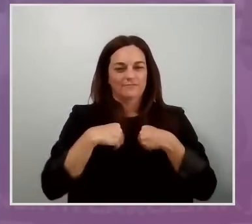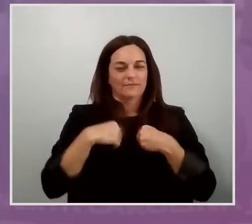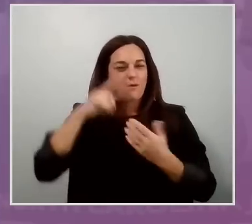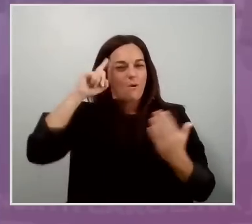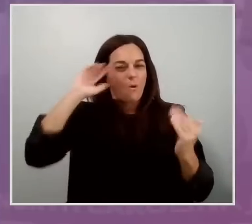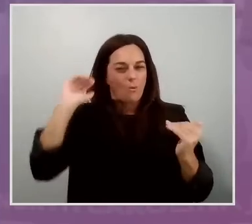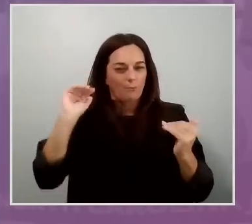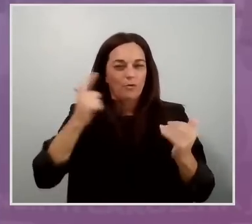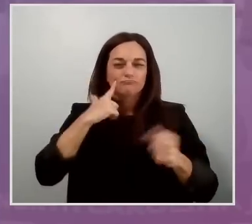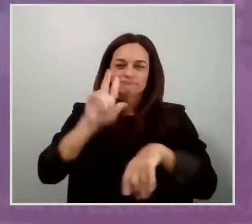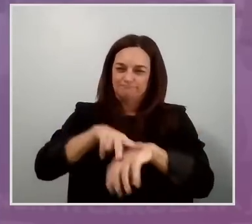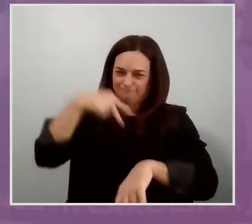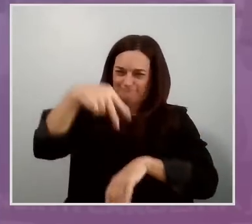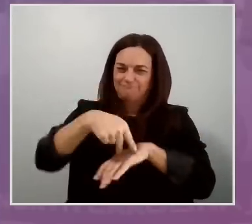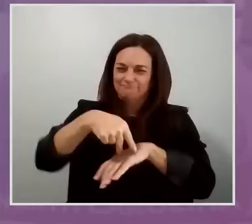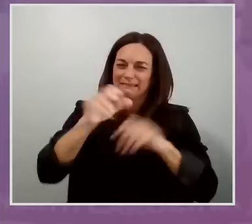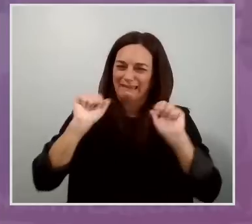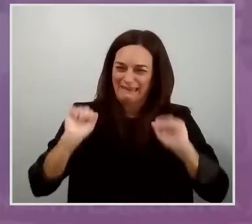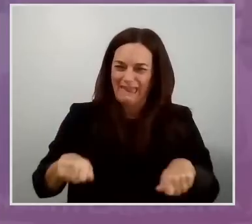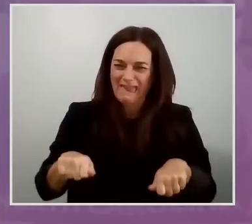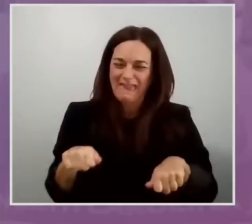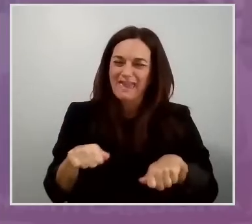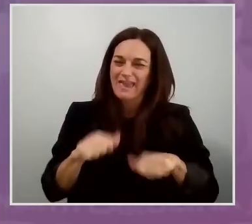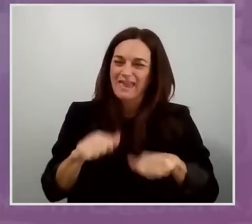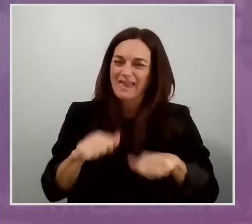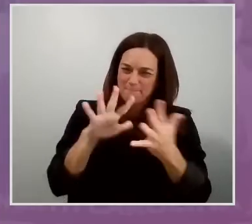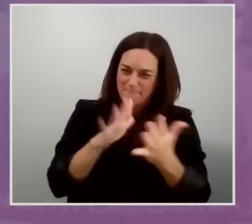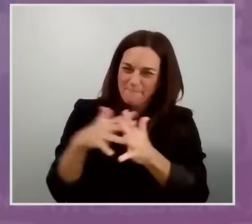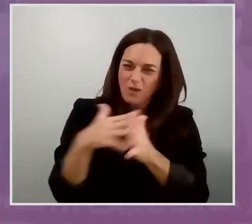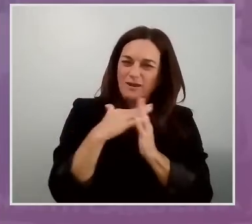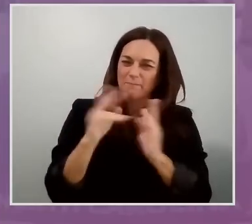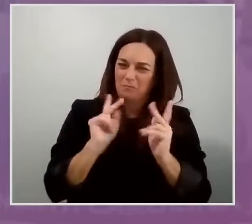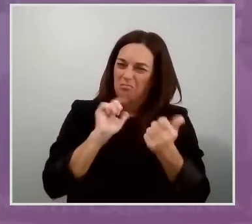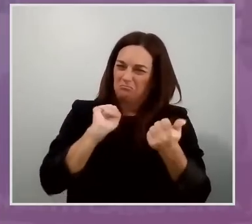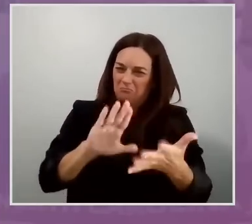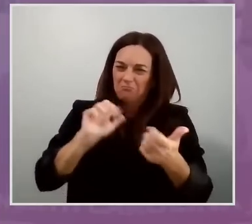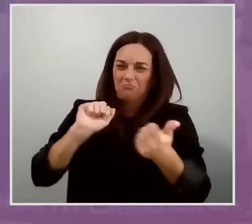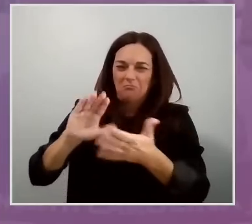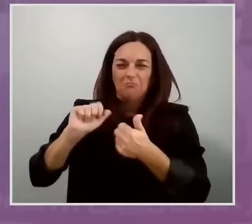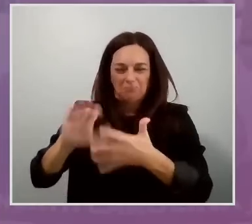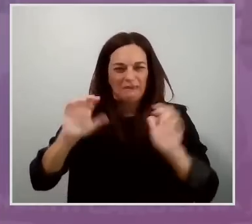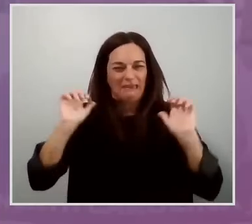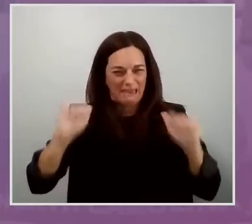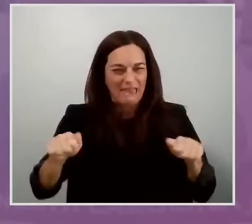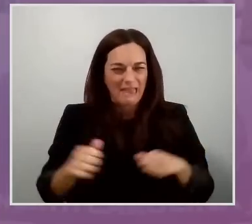BUT WORKING ON THIS CAMPAIGN HAS REMINDED ME YET AGAIN THAT THE RESILIENCE OF THE AMERICAN